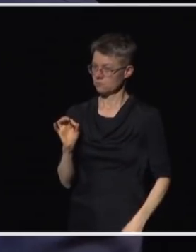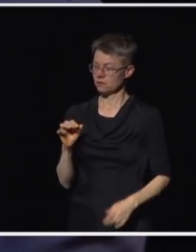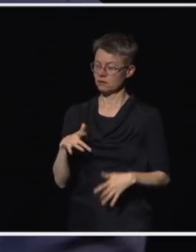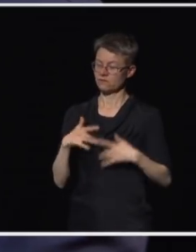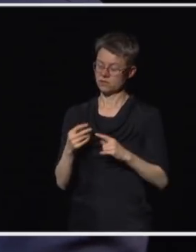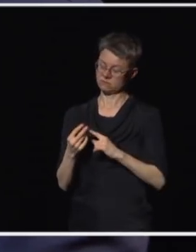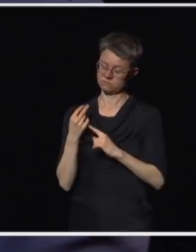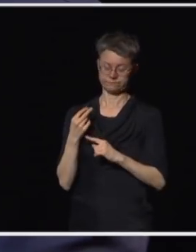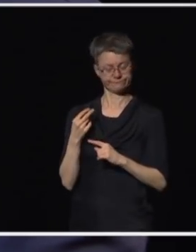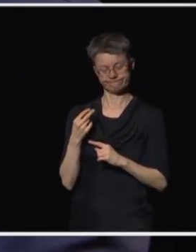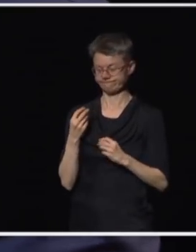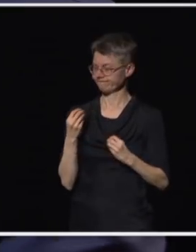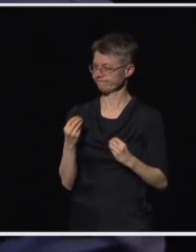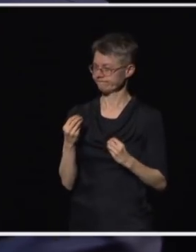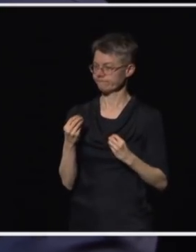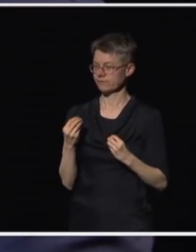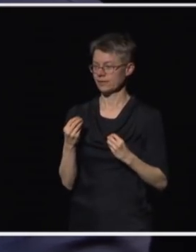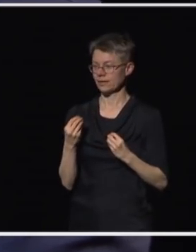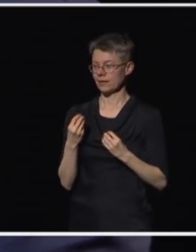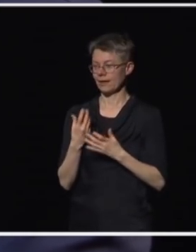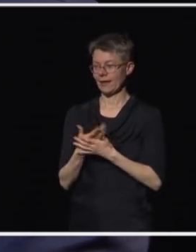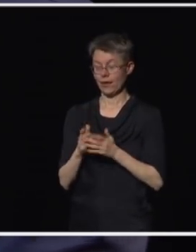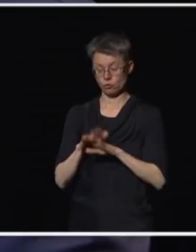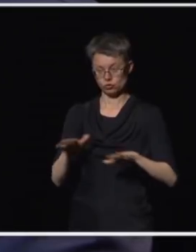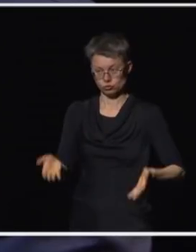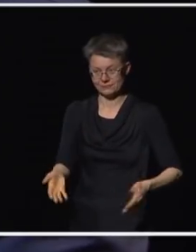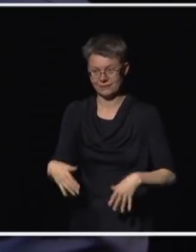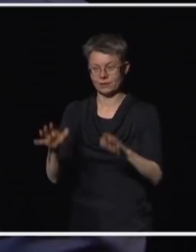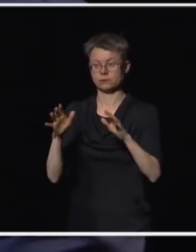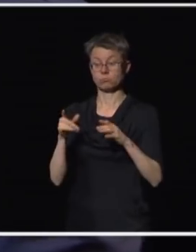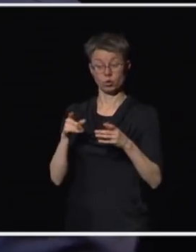of what they had to do to get those kids, you know, out given the lack of resources